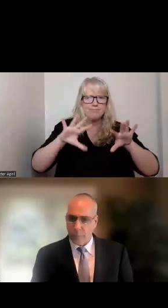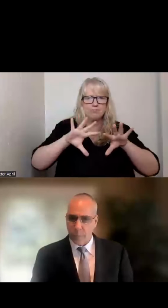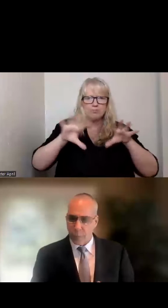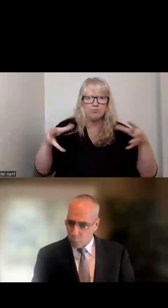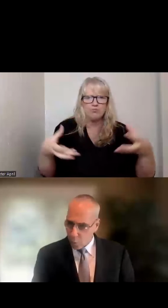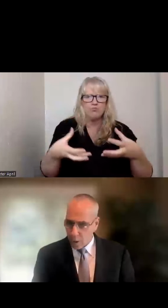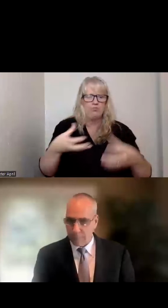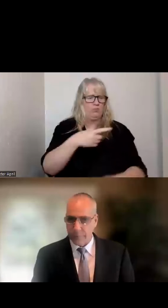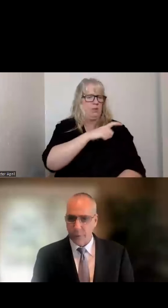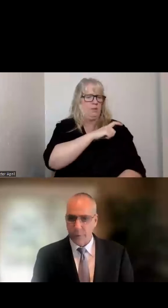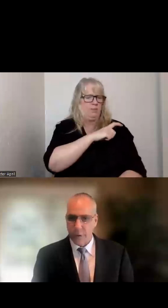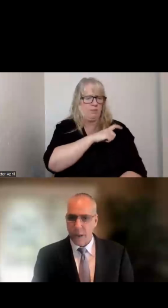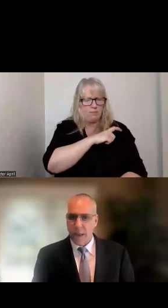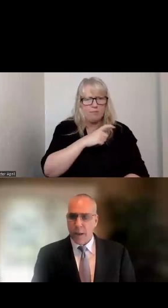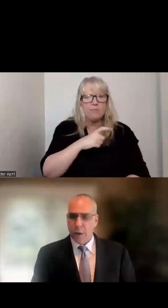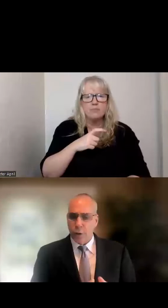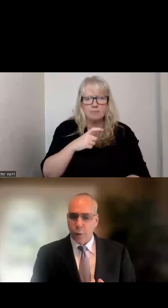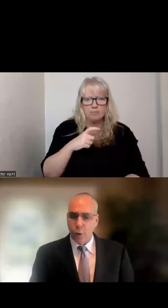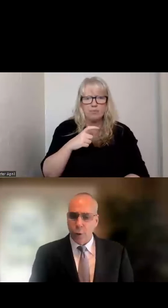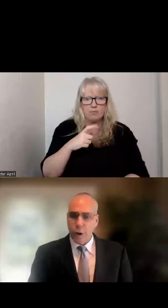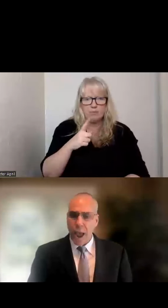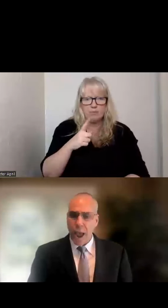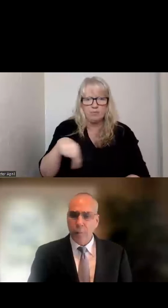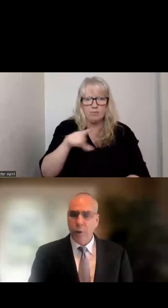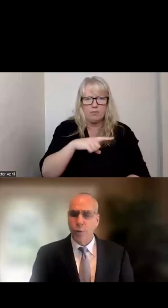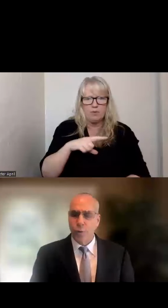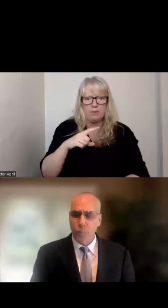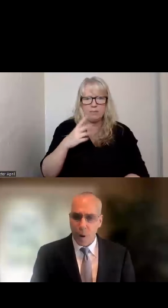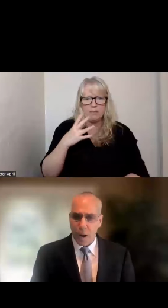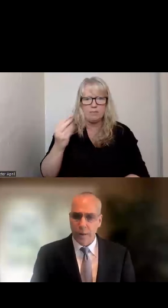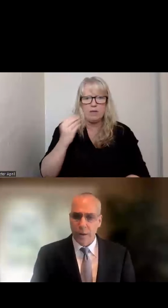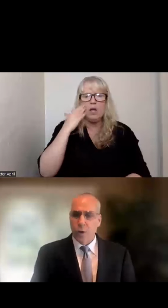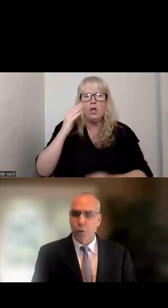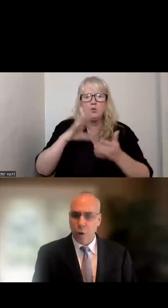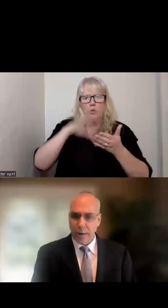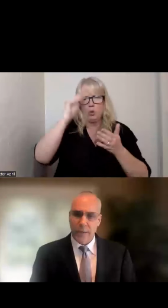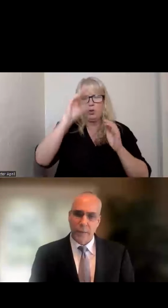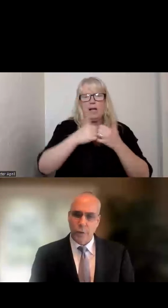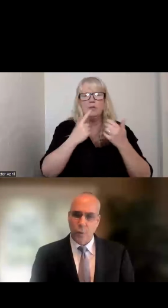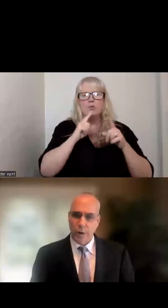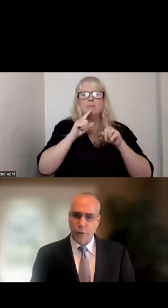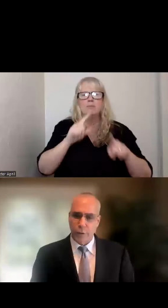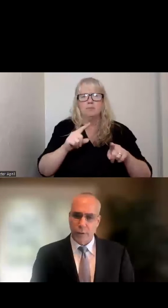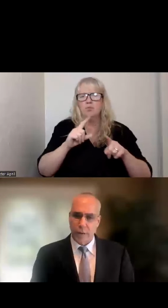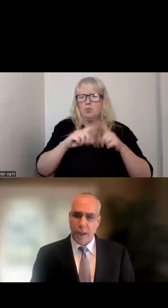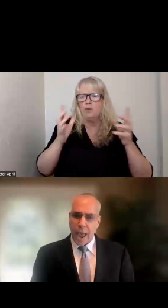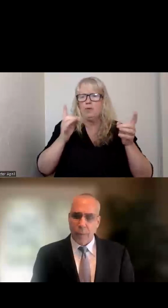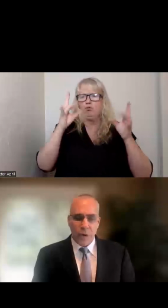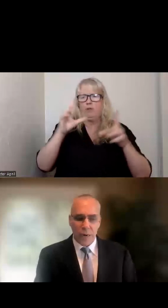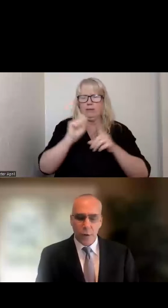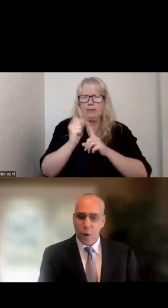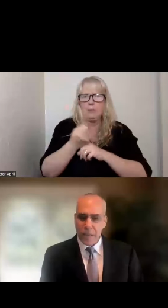ENFORCEMENT OFFICERS TO LEARN HOW TO RESPOND TO CRISIS SITUATIONS AND WE NEED TO TRAIN